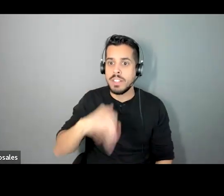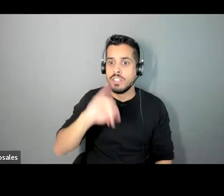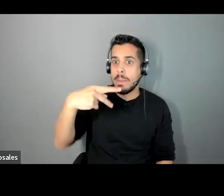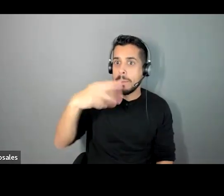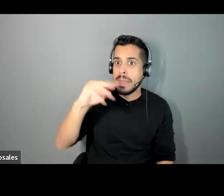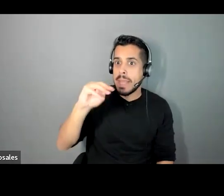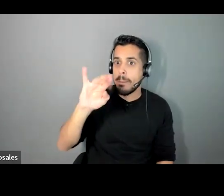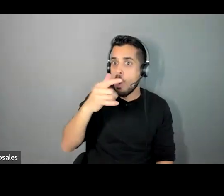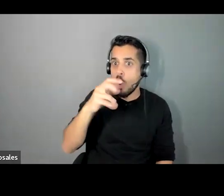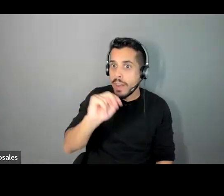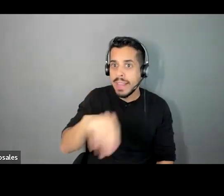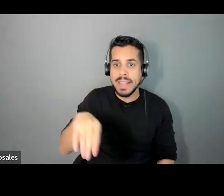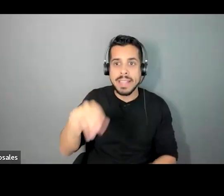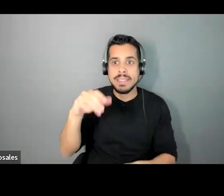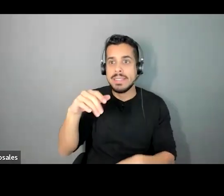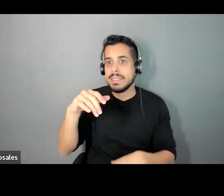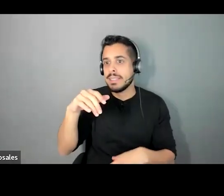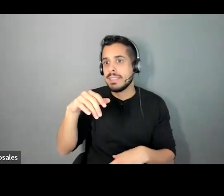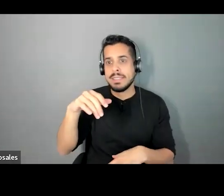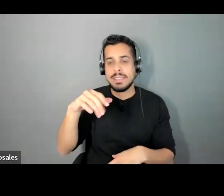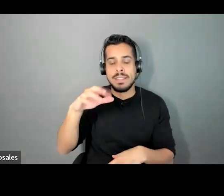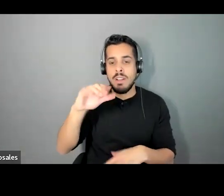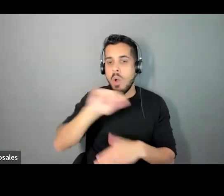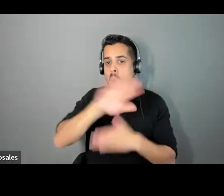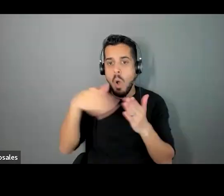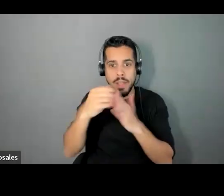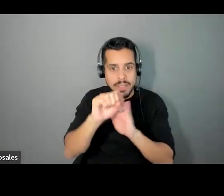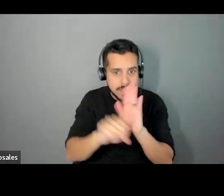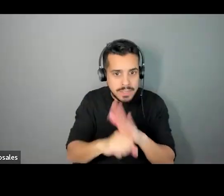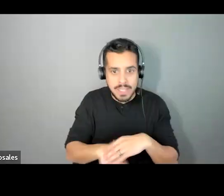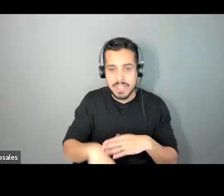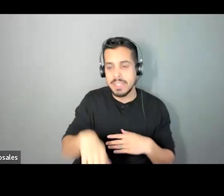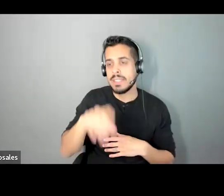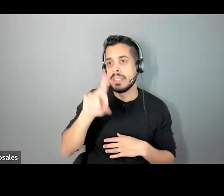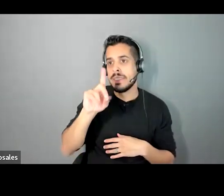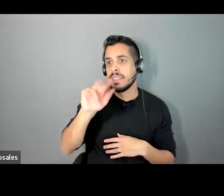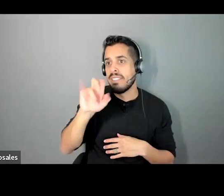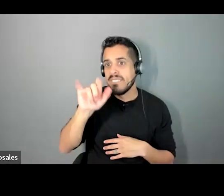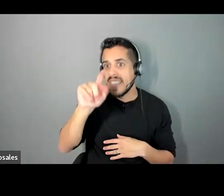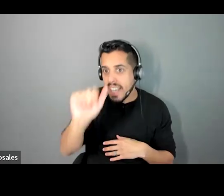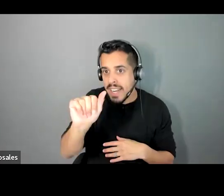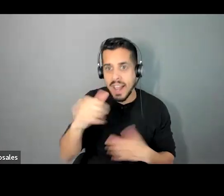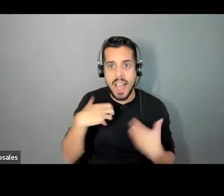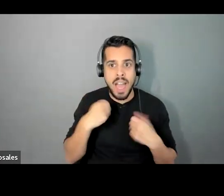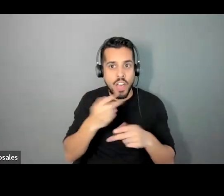Allstate, NBC Universal, like, DaVita Healthcare. I've been amazed at the executive level, like, all the way at the top,